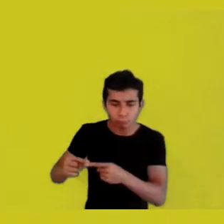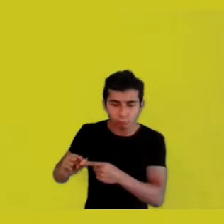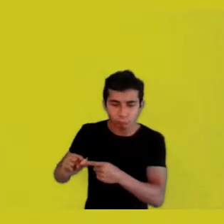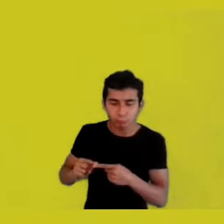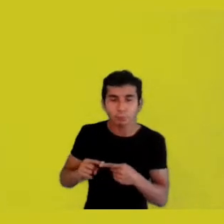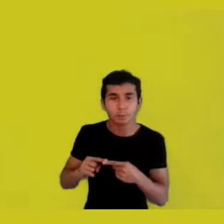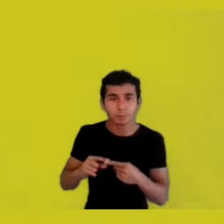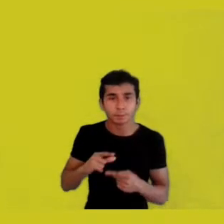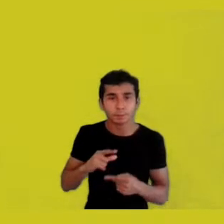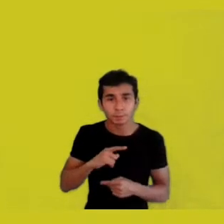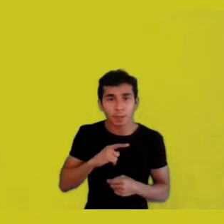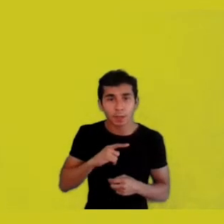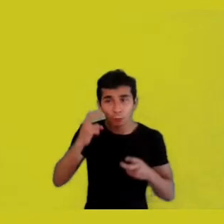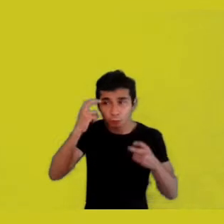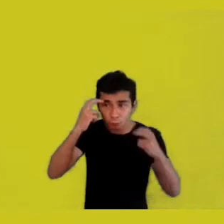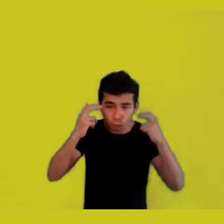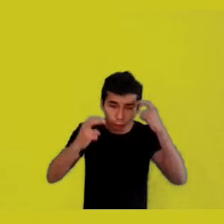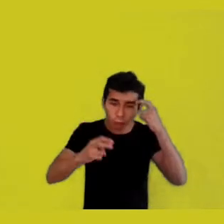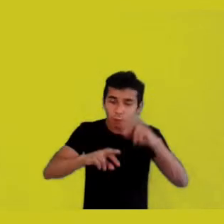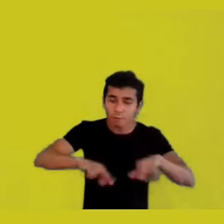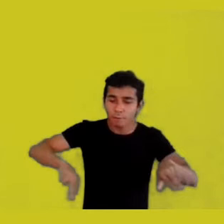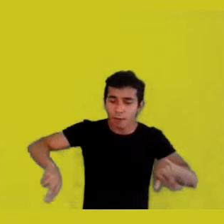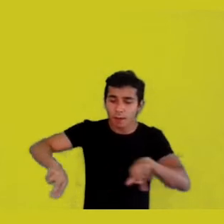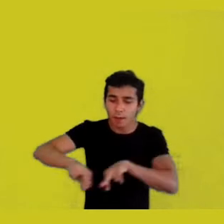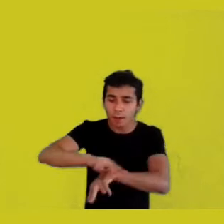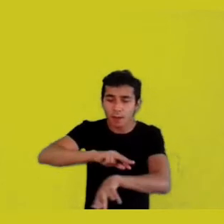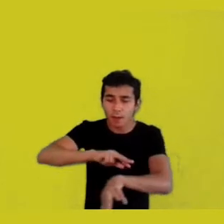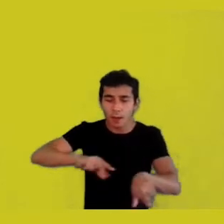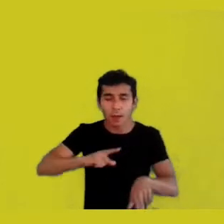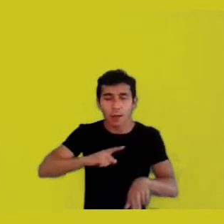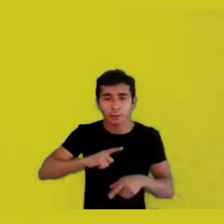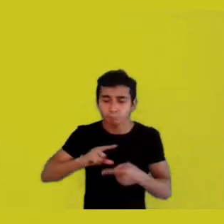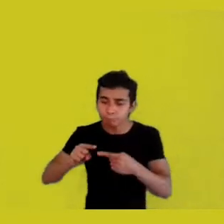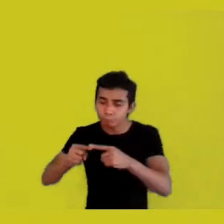both things, confluences and bifurcations,